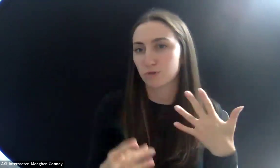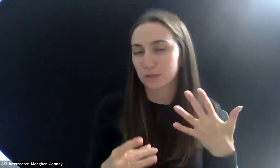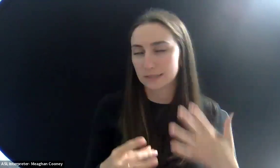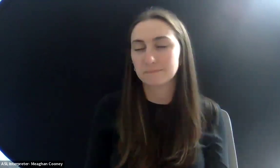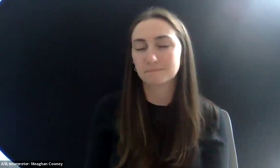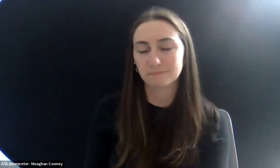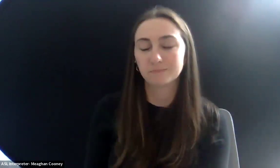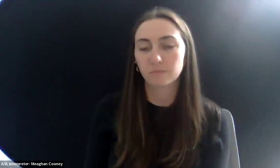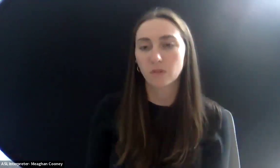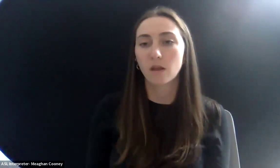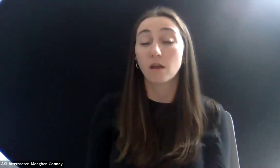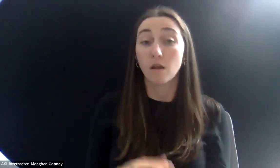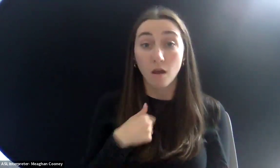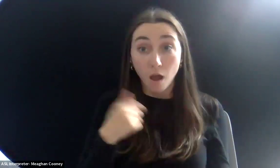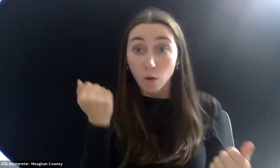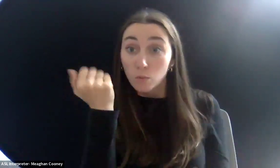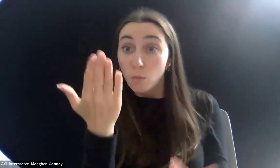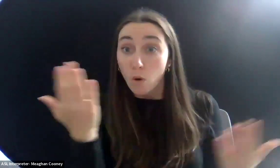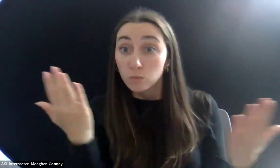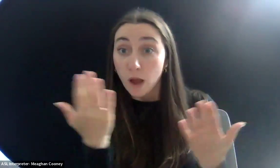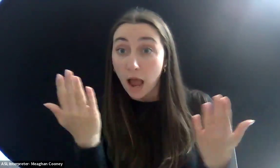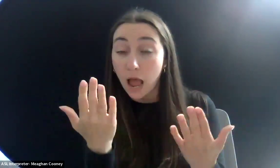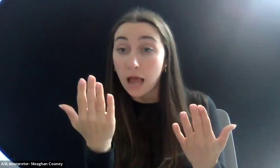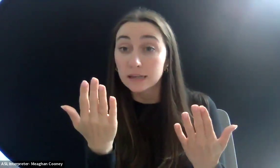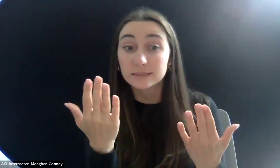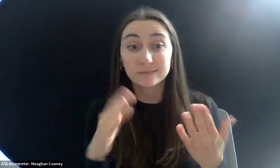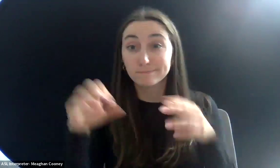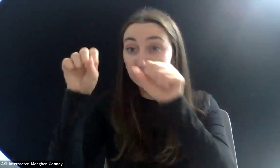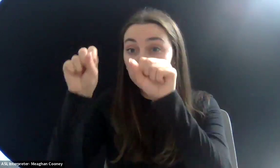So we would propose to switch that to a grid emissions rate